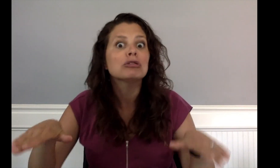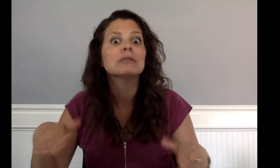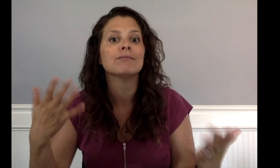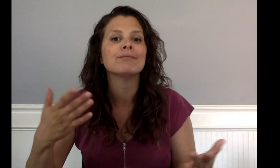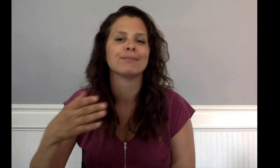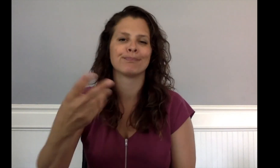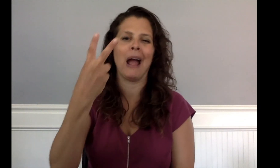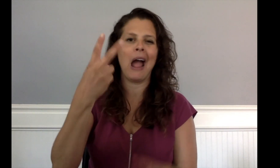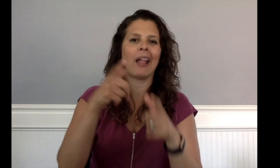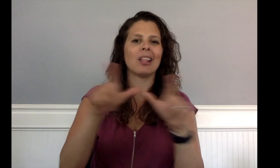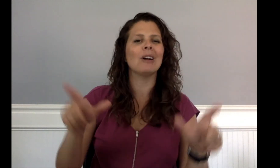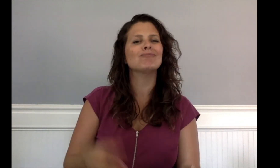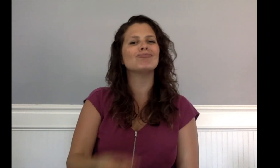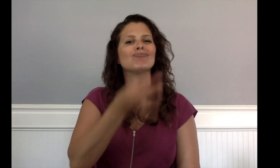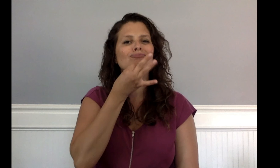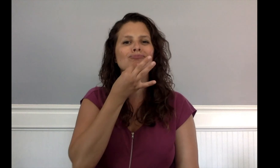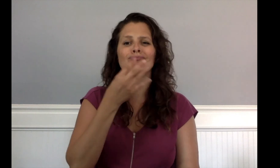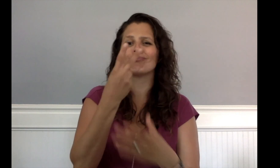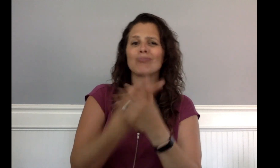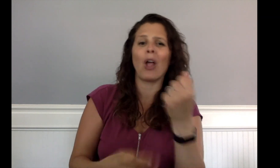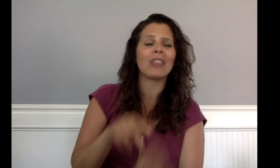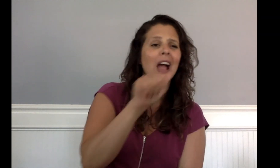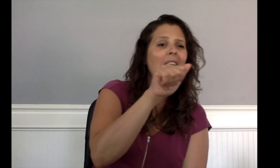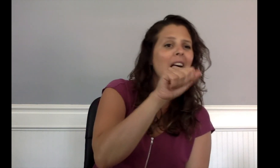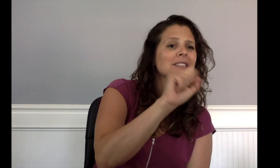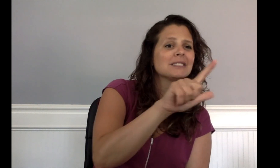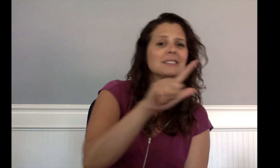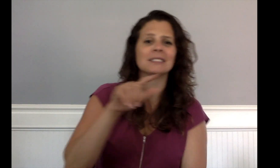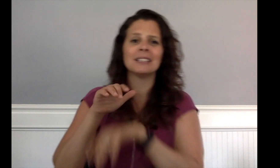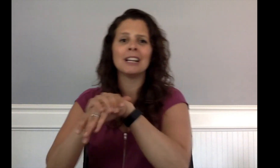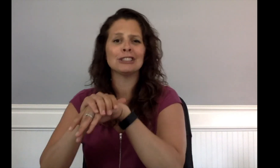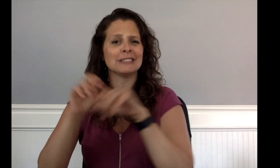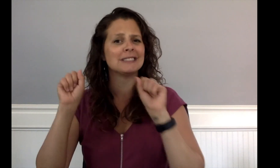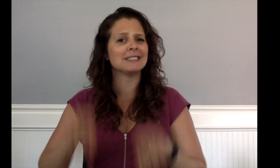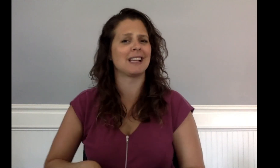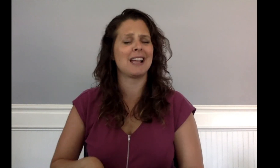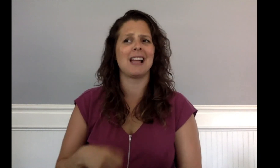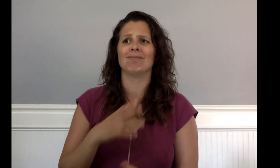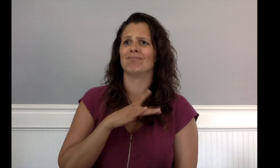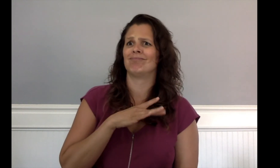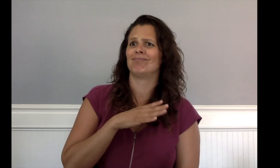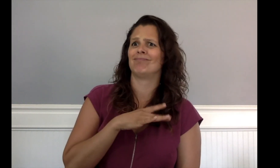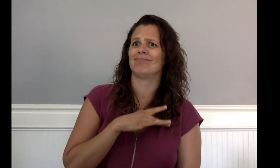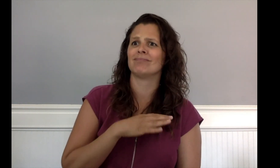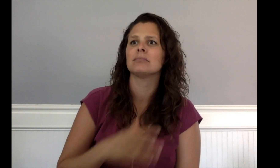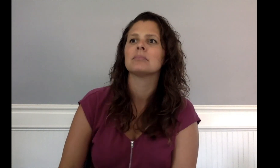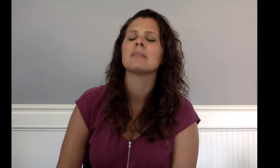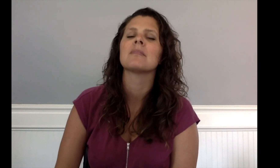All Castle children are bilingual in ASL and English."